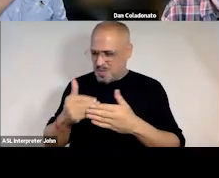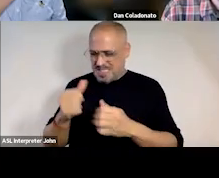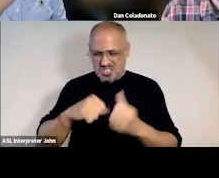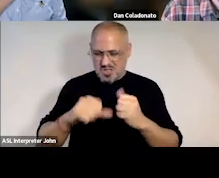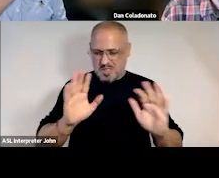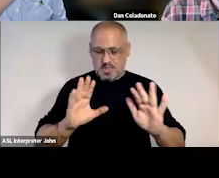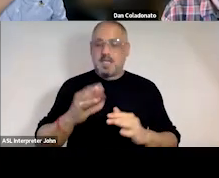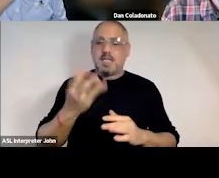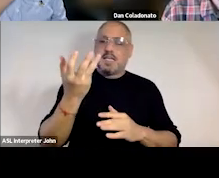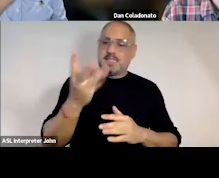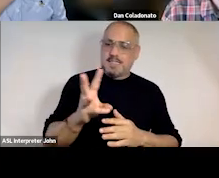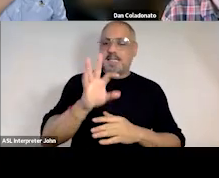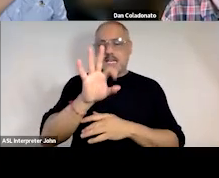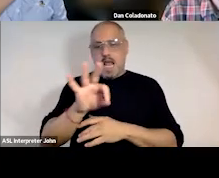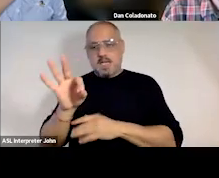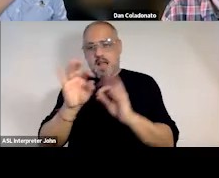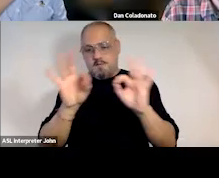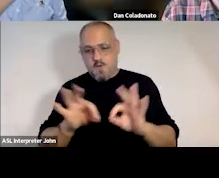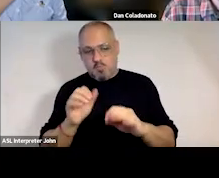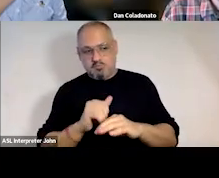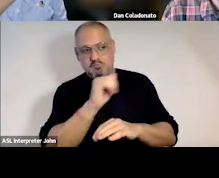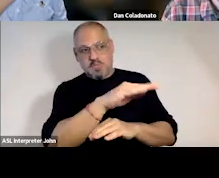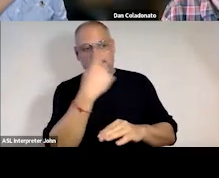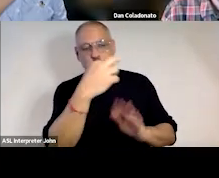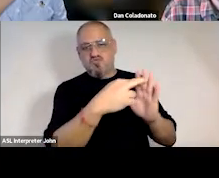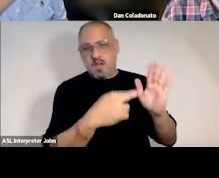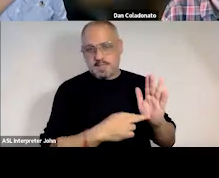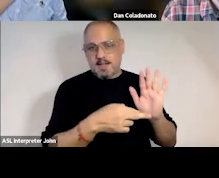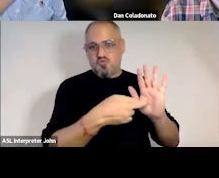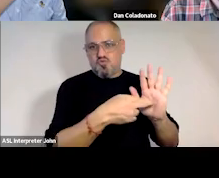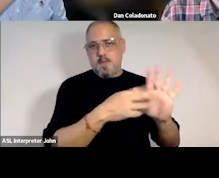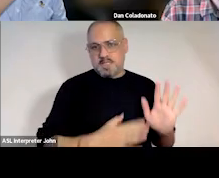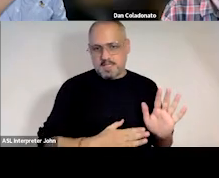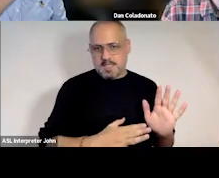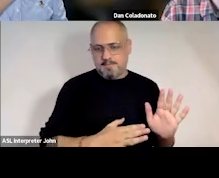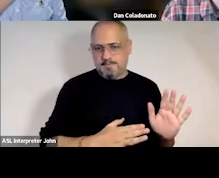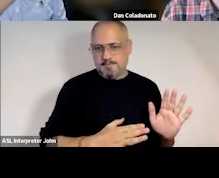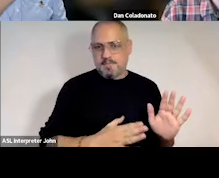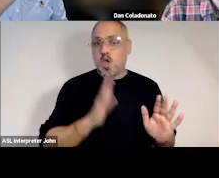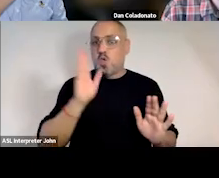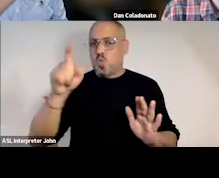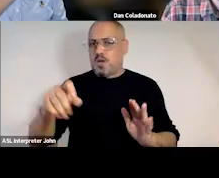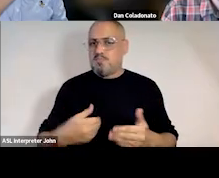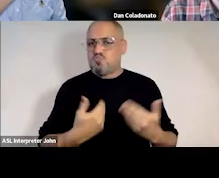but the 1699 form is the form you submit to get registered as a representative. You will need to provide Social Security